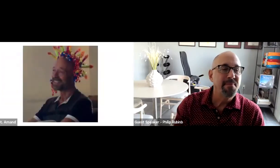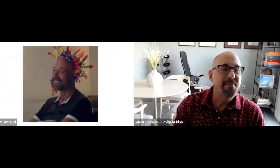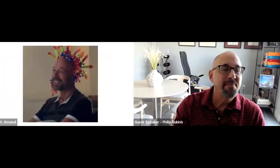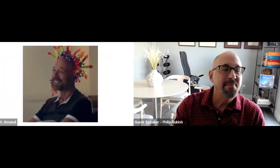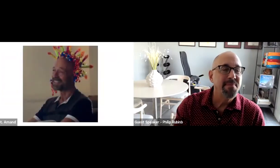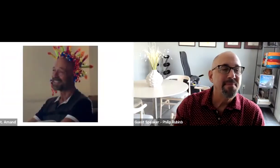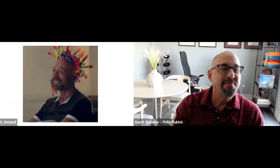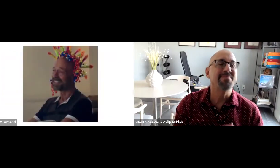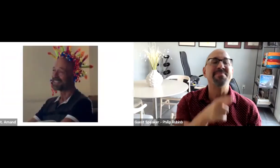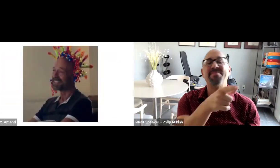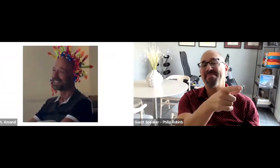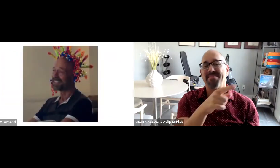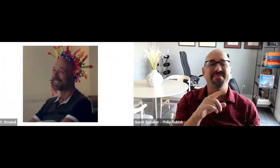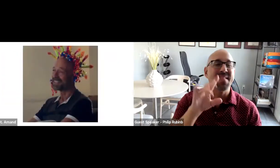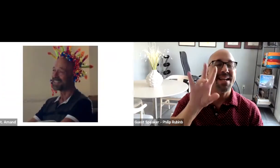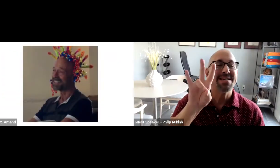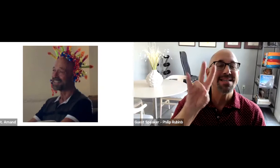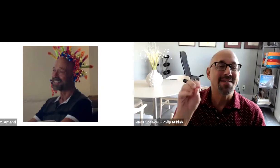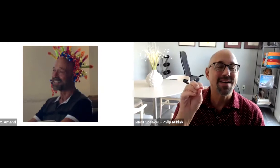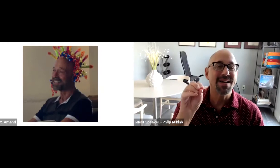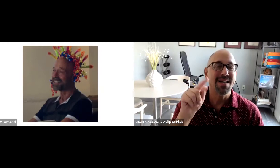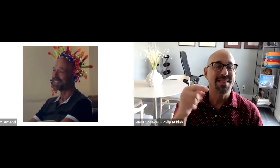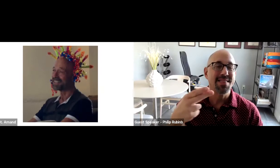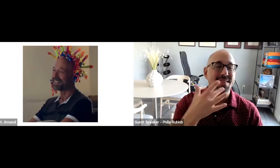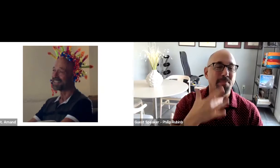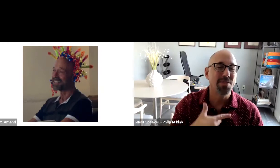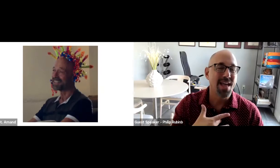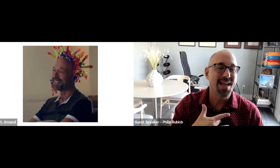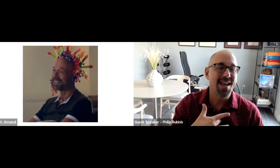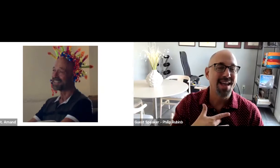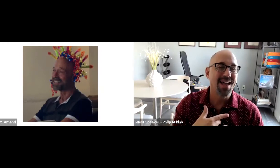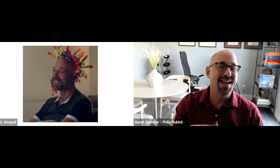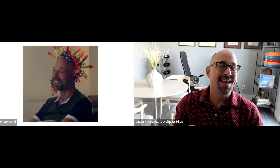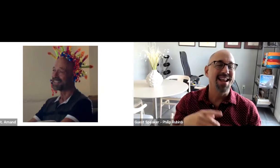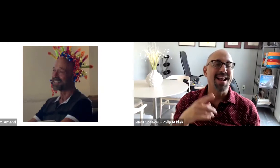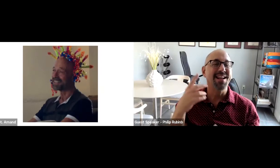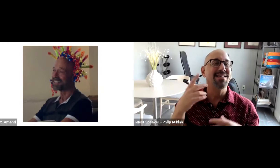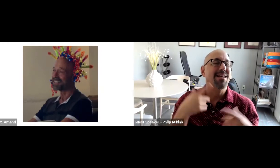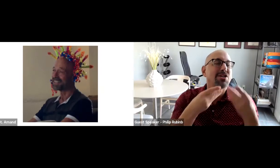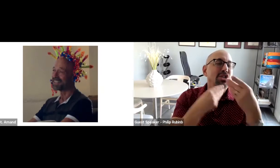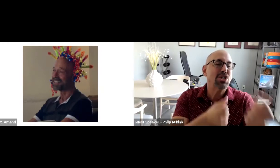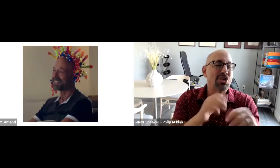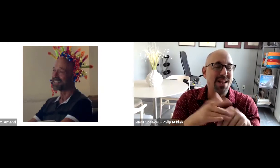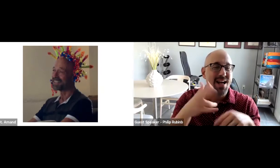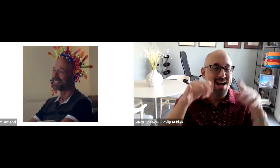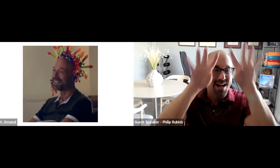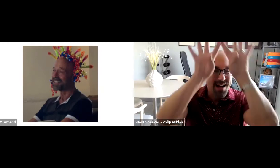So, anyway, next slide. Oh, yes, that was his 70th birthday party, yep.